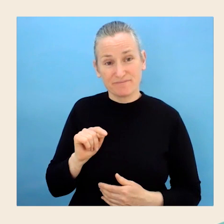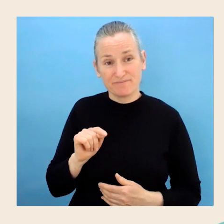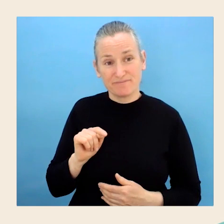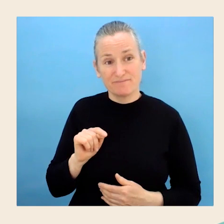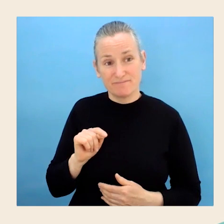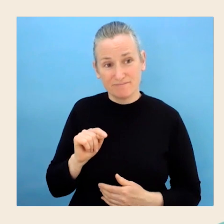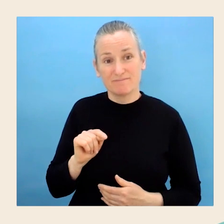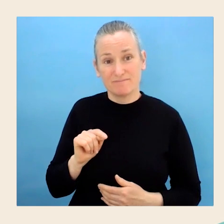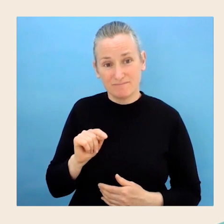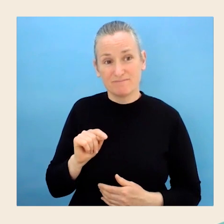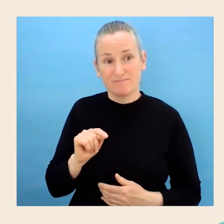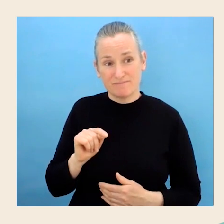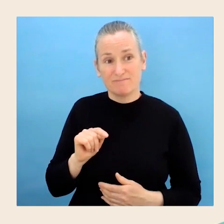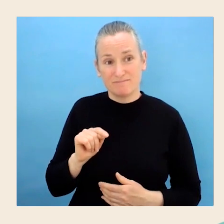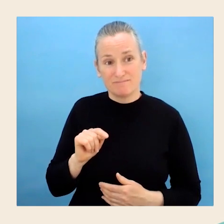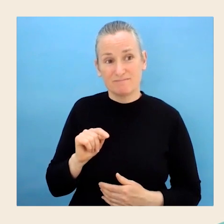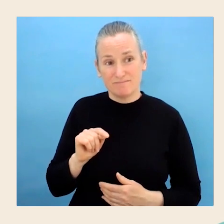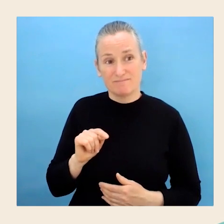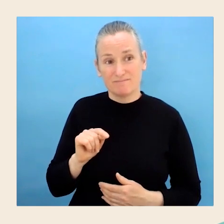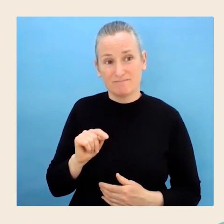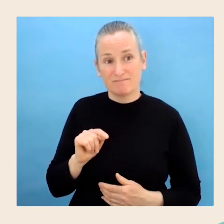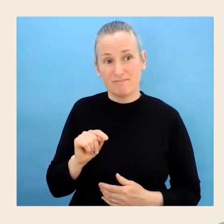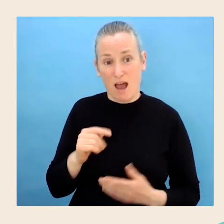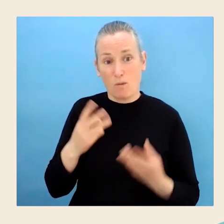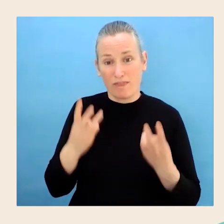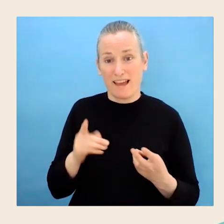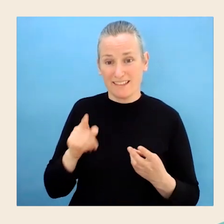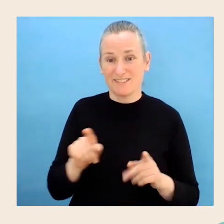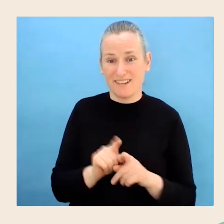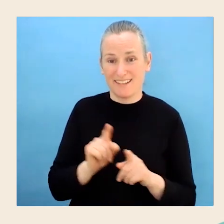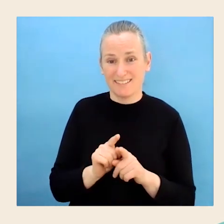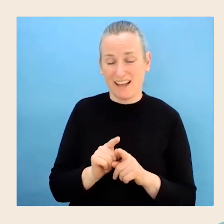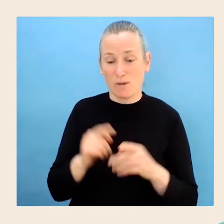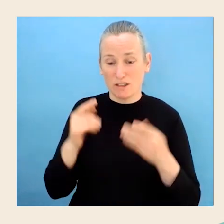just keeping the messiness, but also our gloriousness.